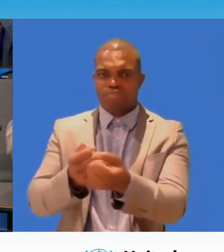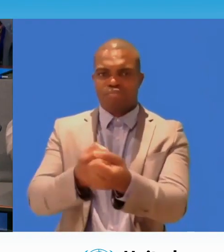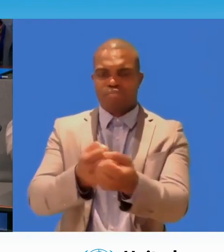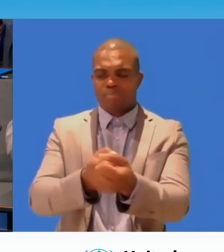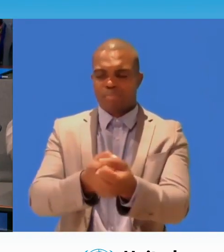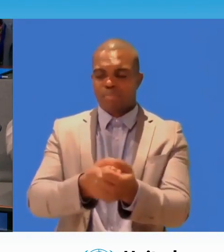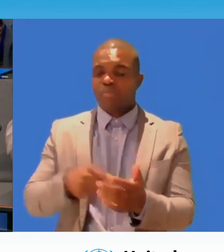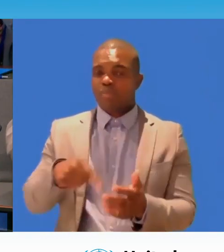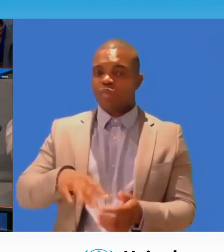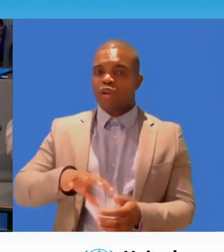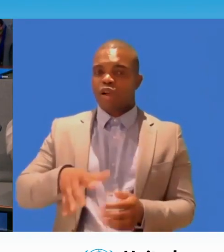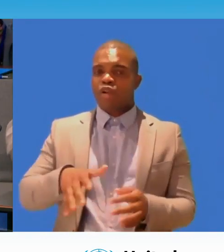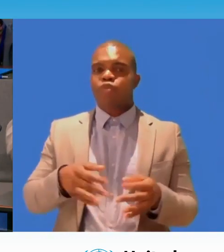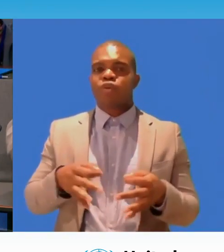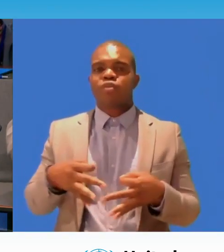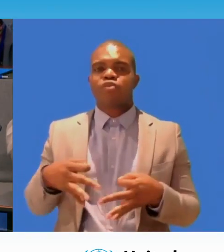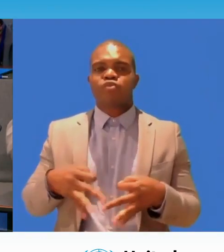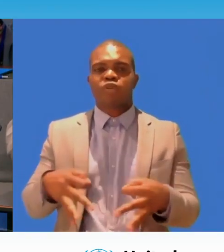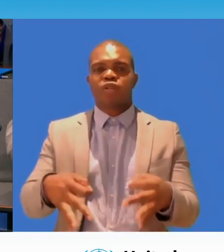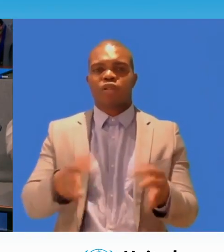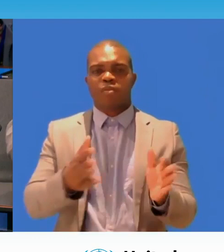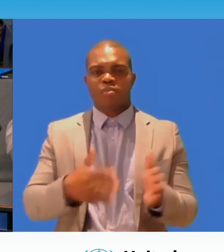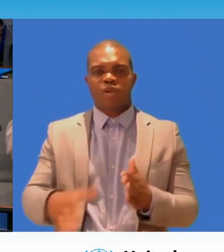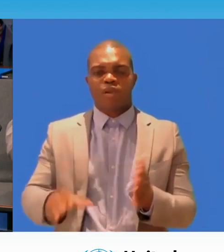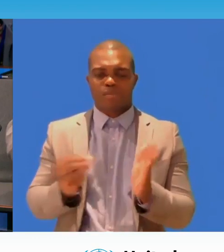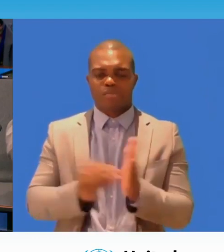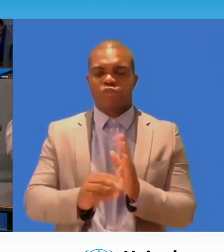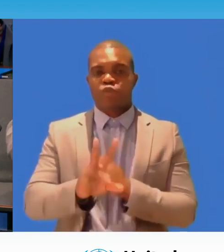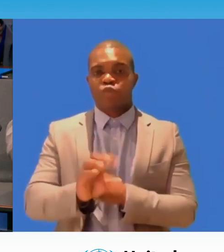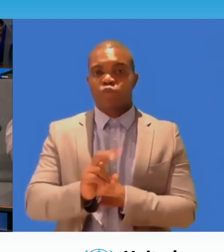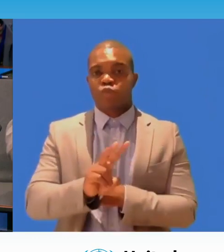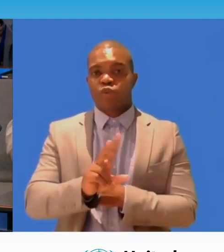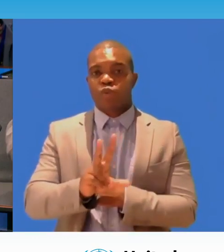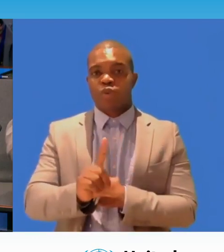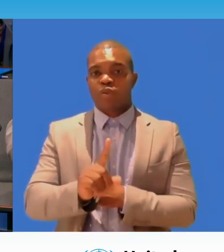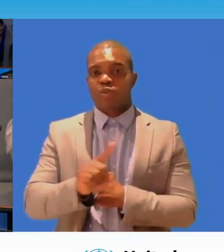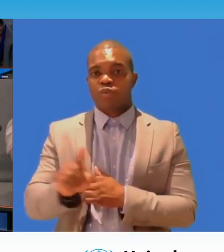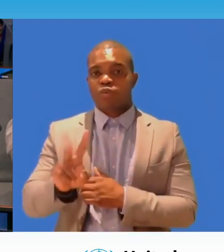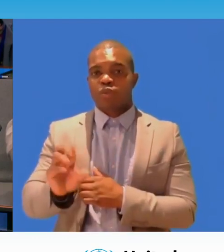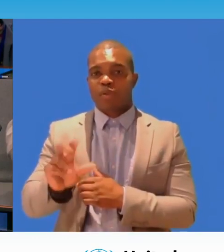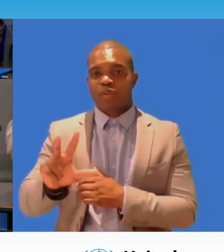island mental health policy the translation and imp mentation of these policies however requires